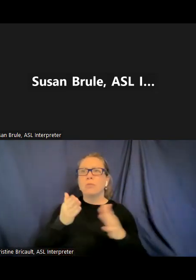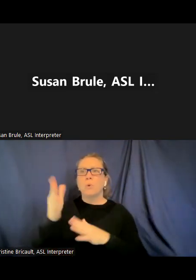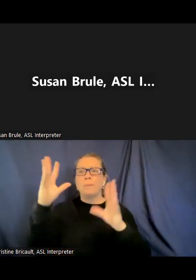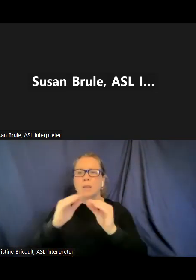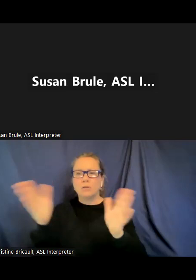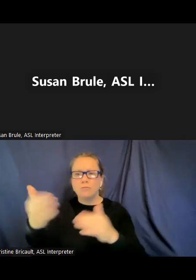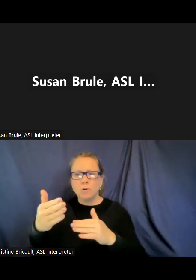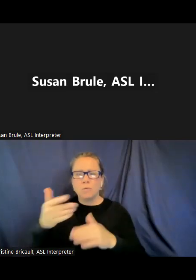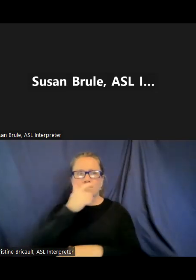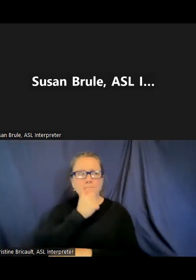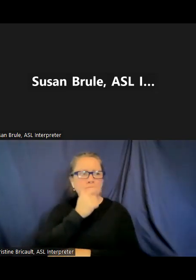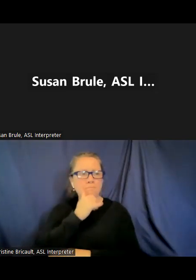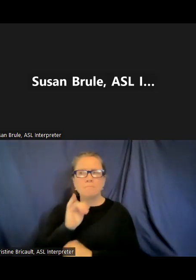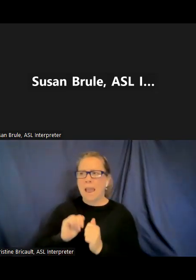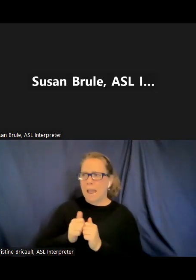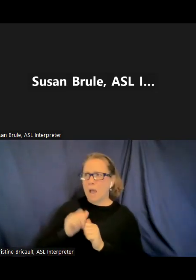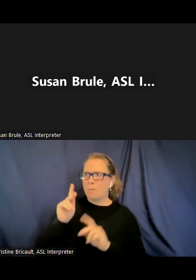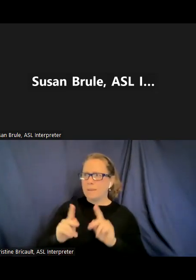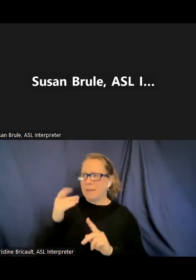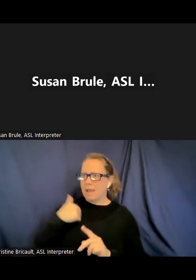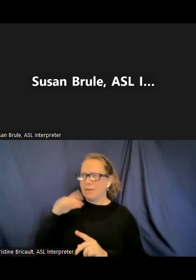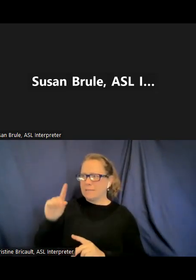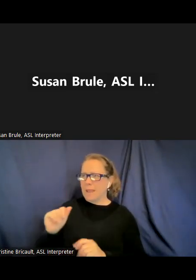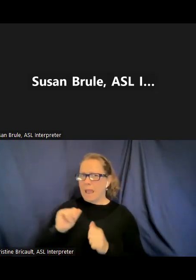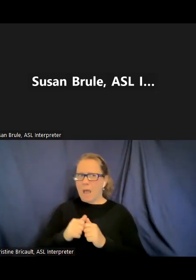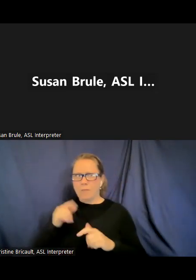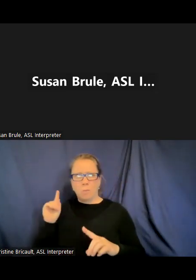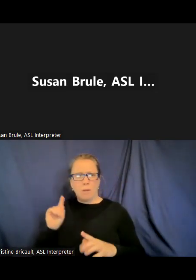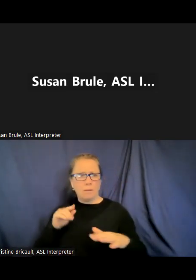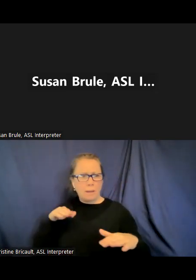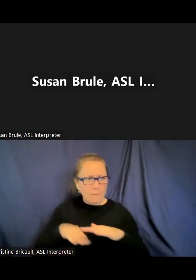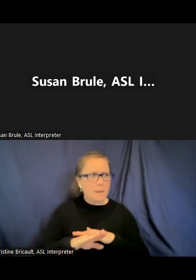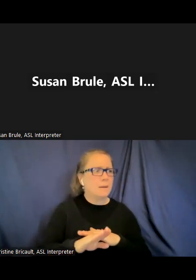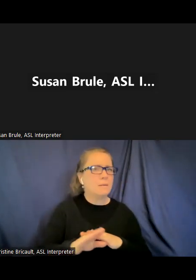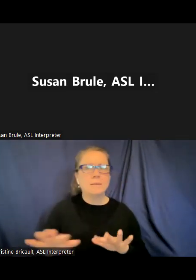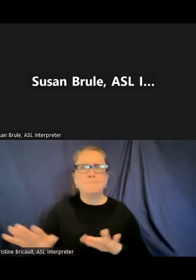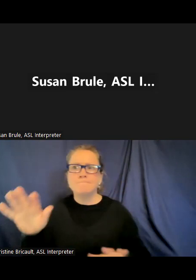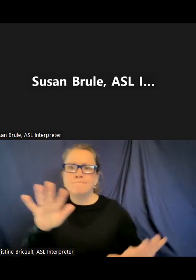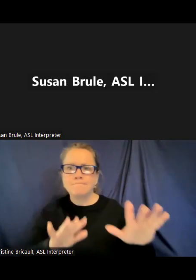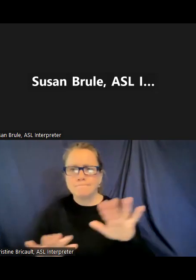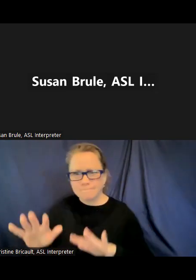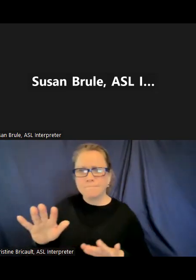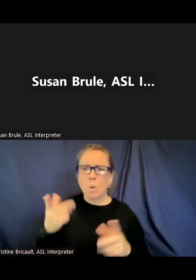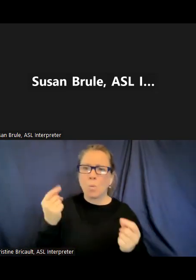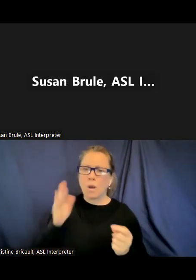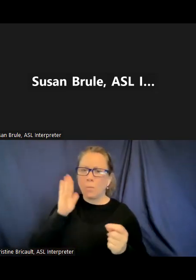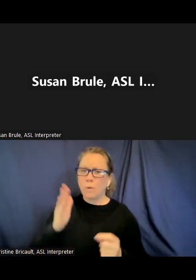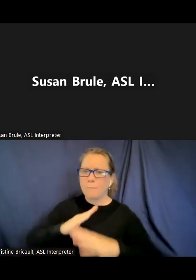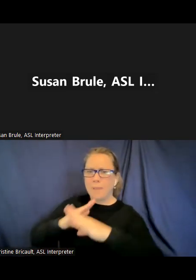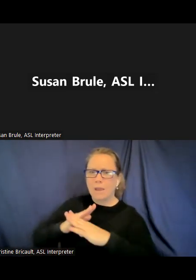meeting, think about how people with disabilities are going to travel through that space, and use that space, and what barriers they might run into.